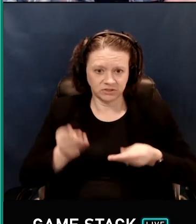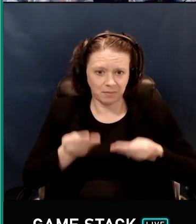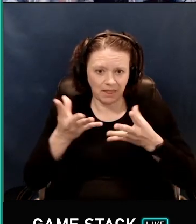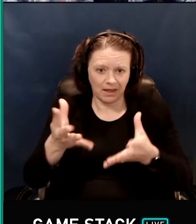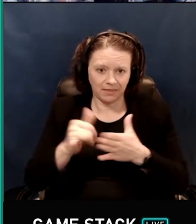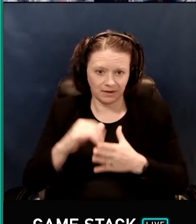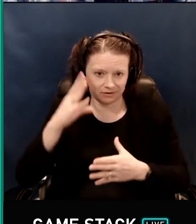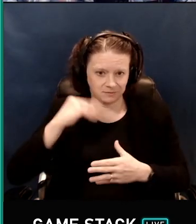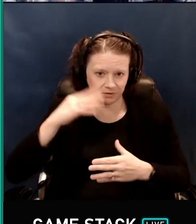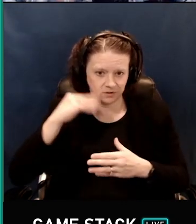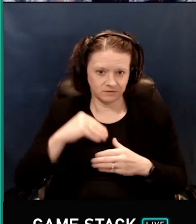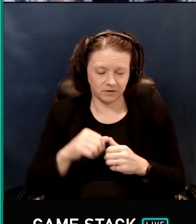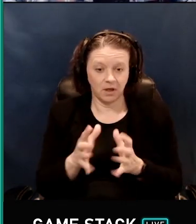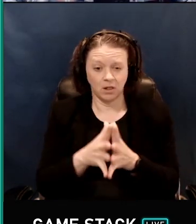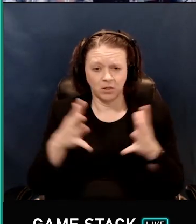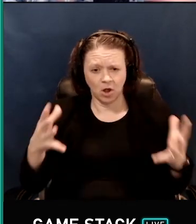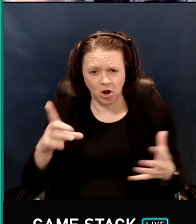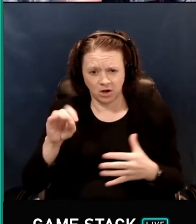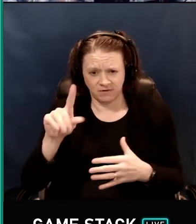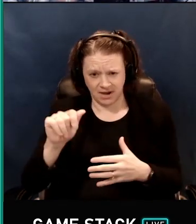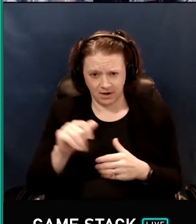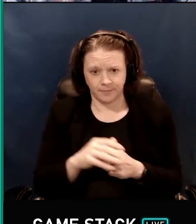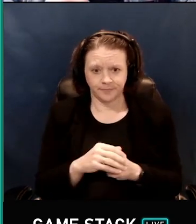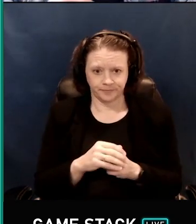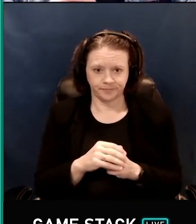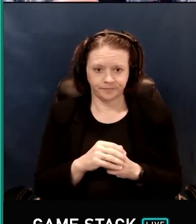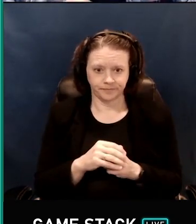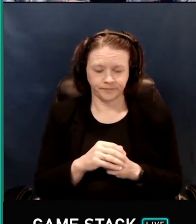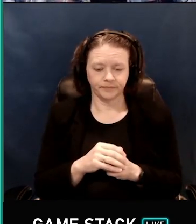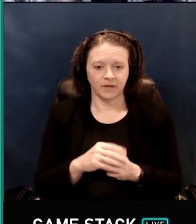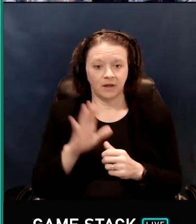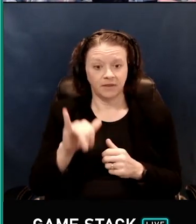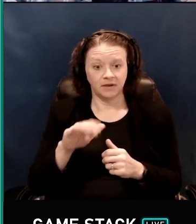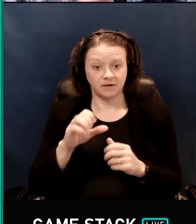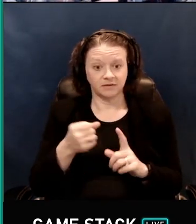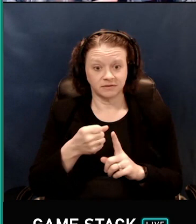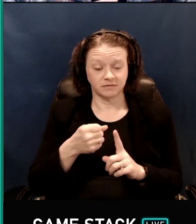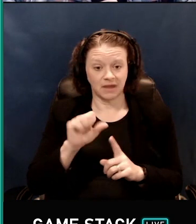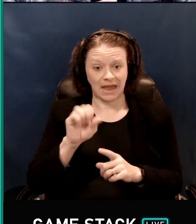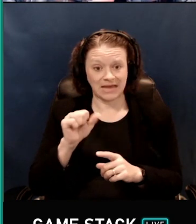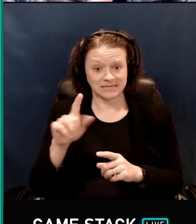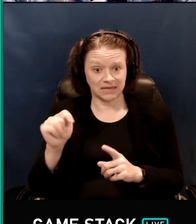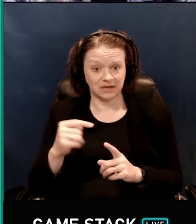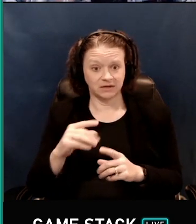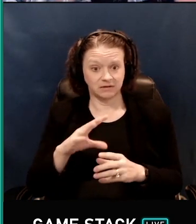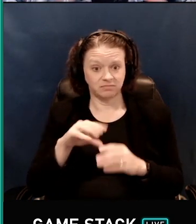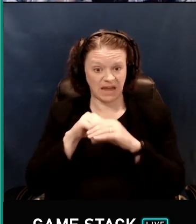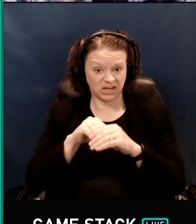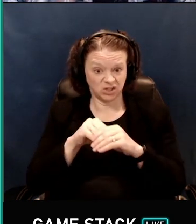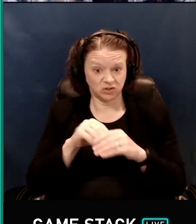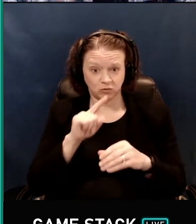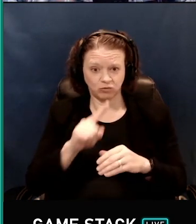A lot of data. So these asset packages are really, really big, and they're compressed to fit on disk.